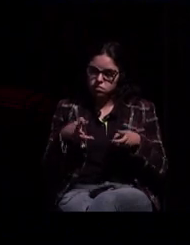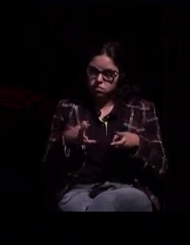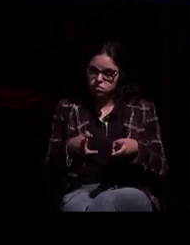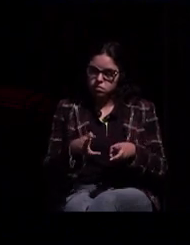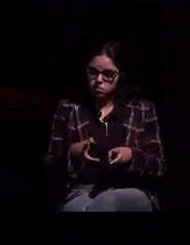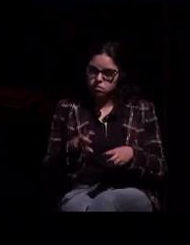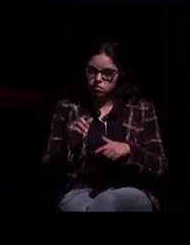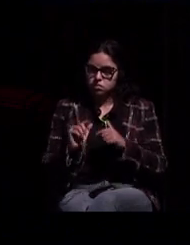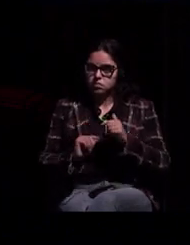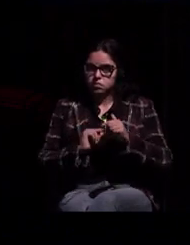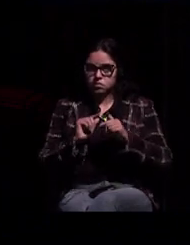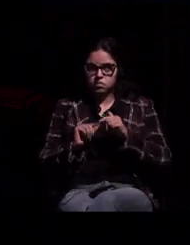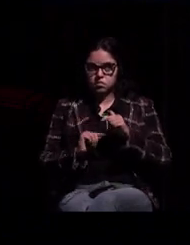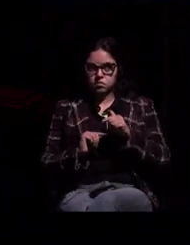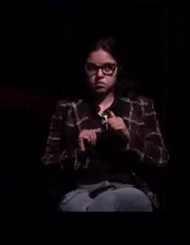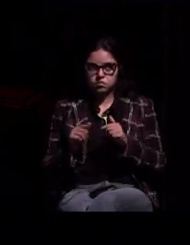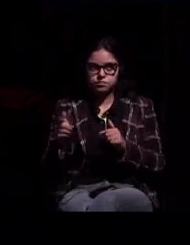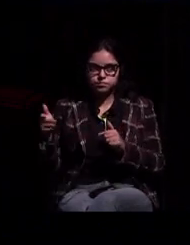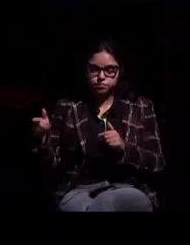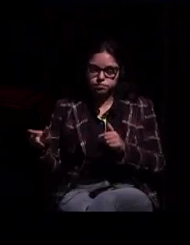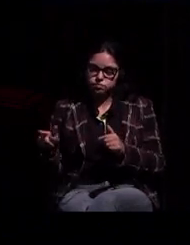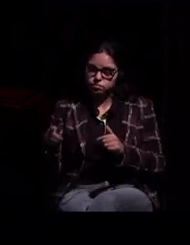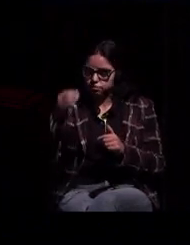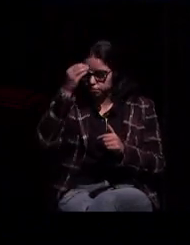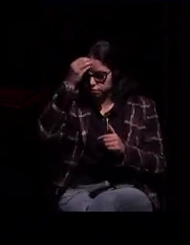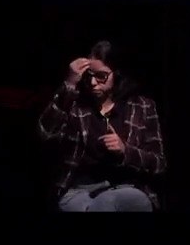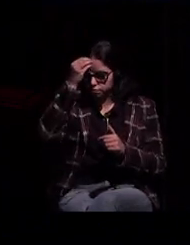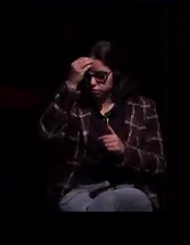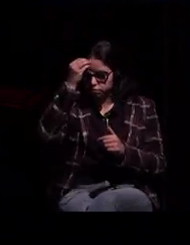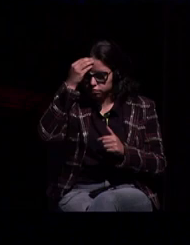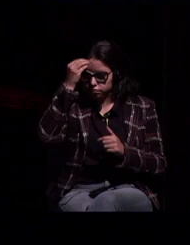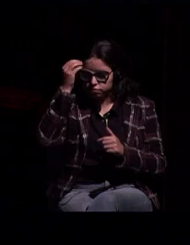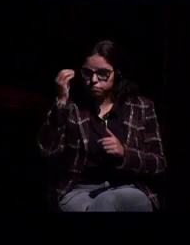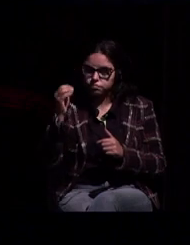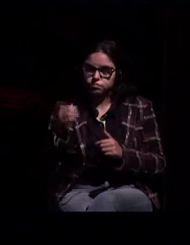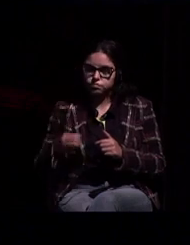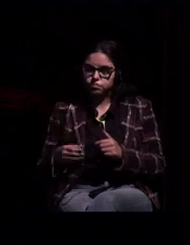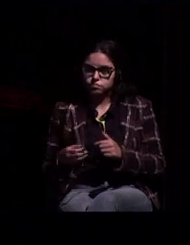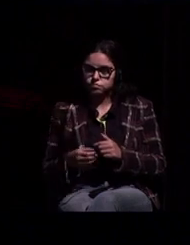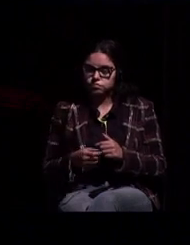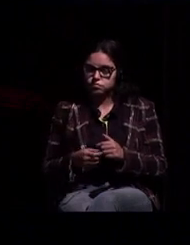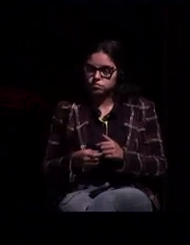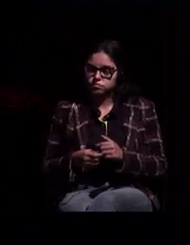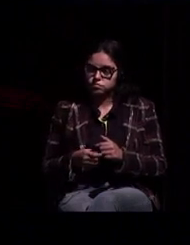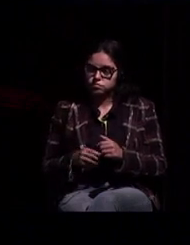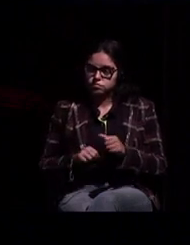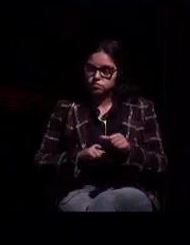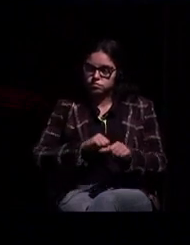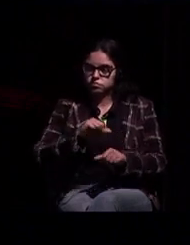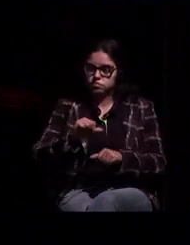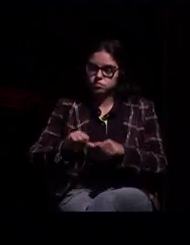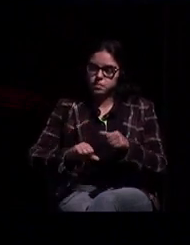Other causes have to do with the transformations that happened in the sector in recent years